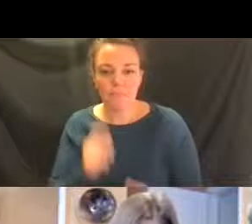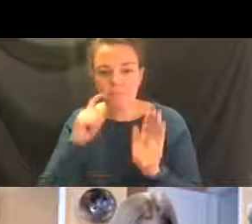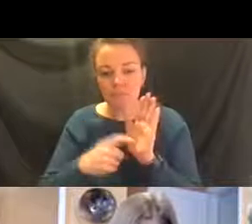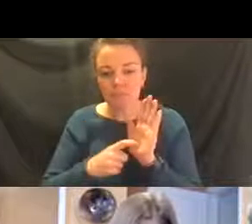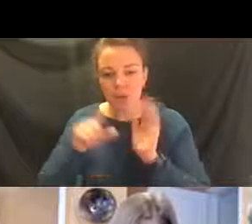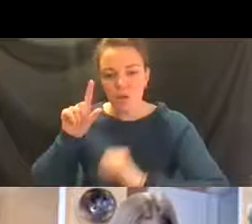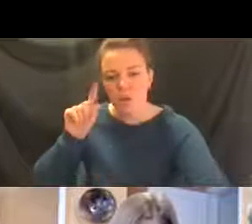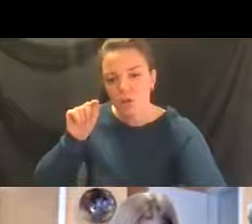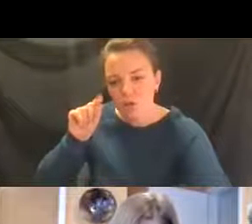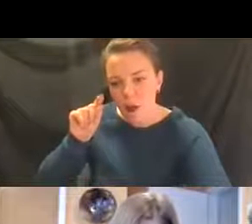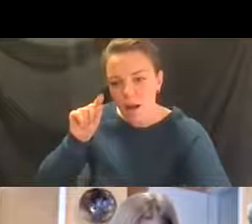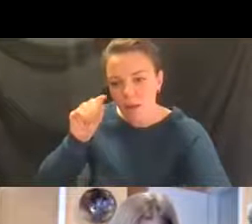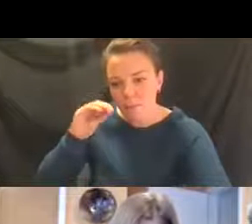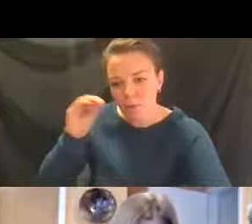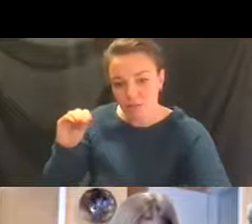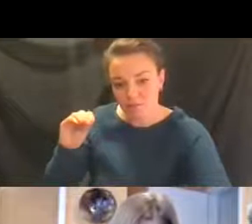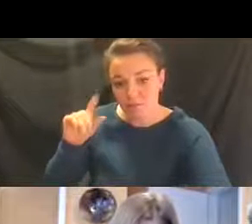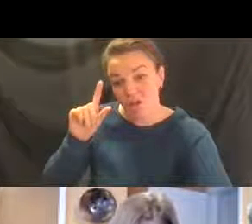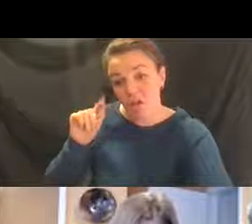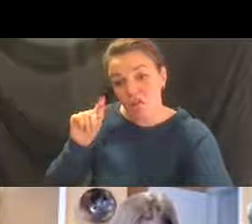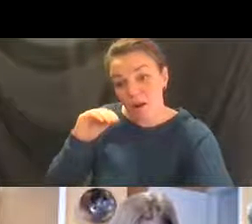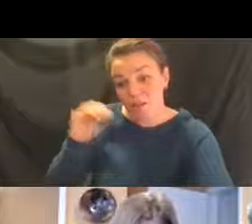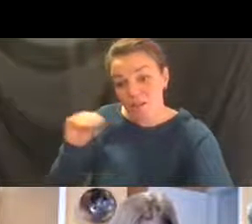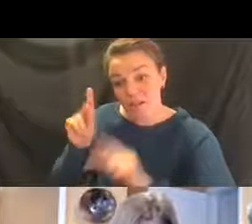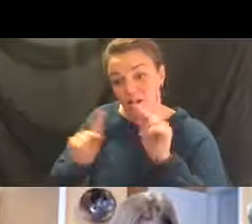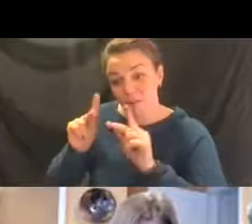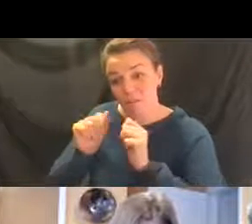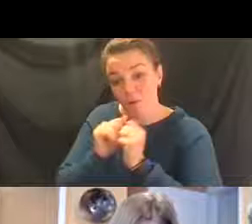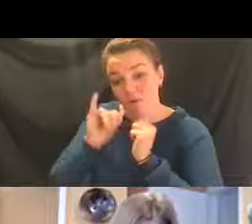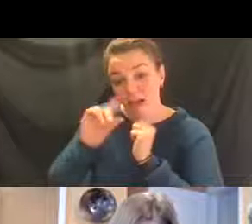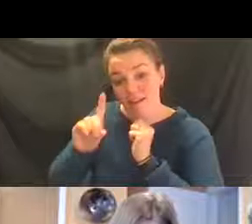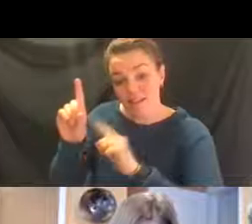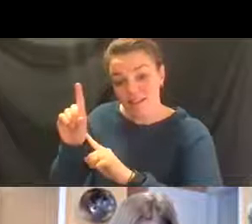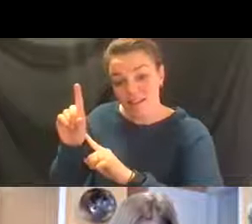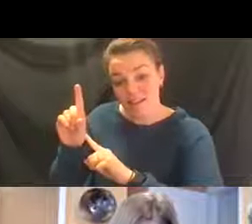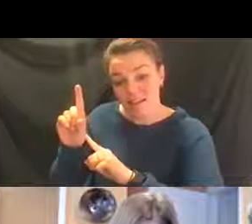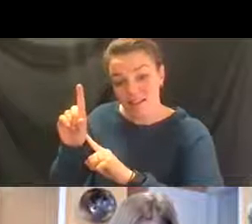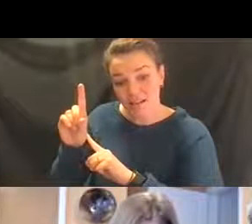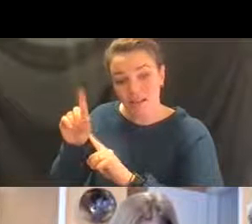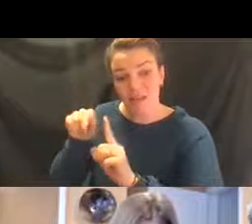only 20% of people with intellectual disabilities who were known to and served by the state